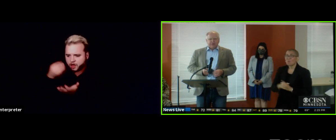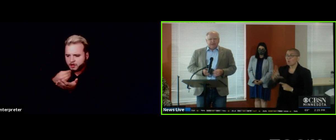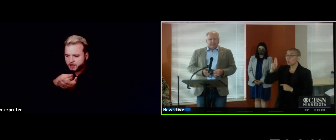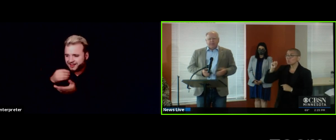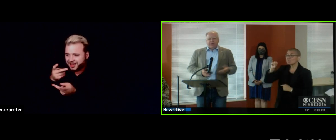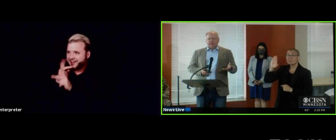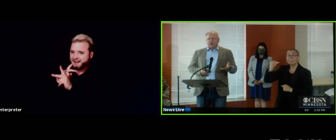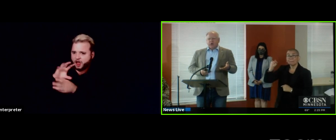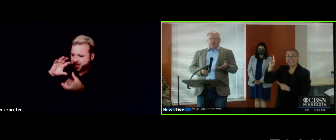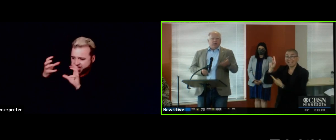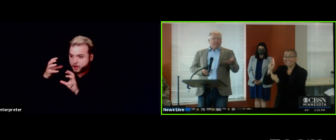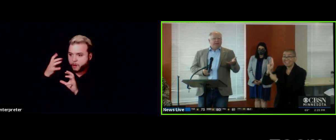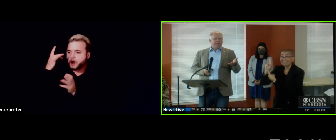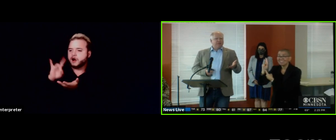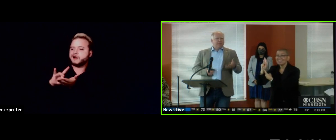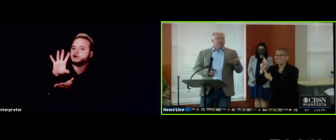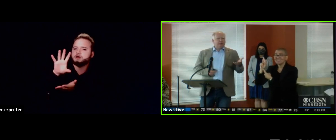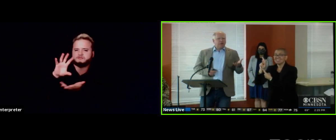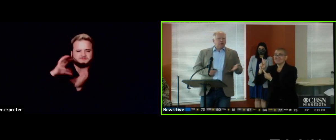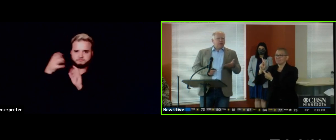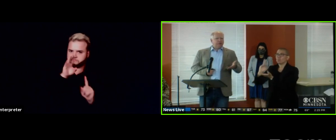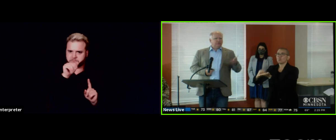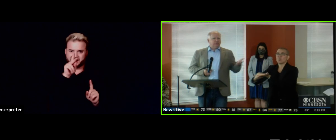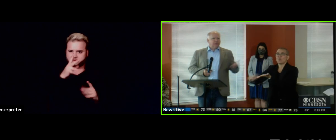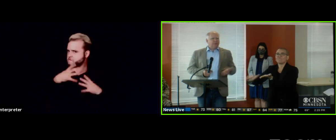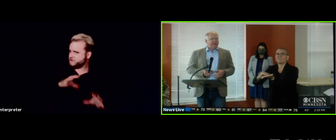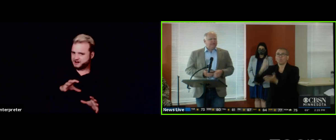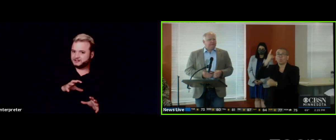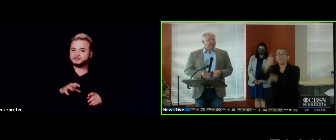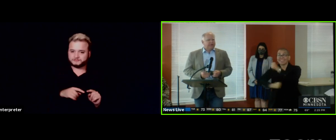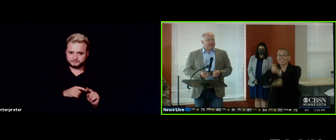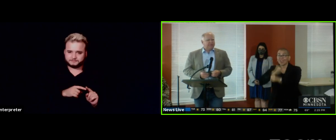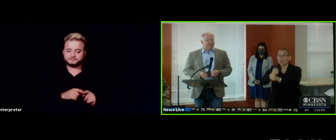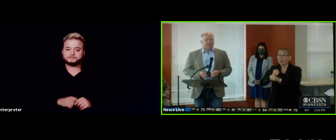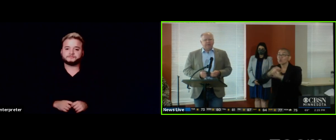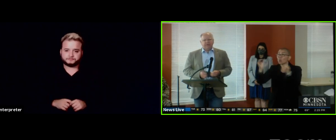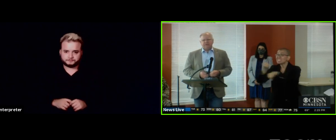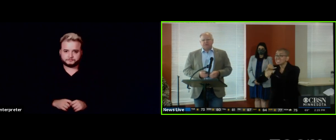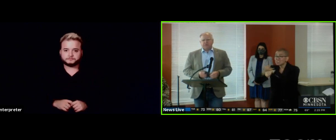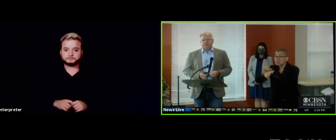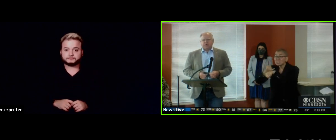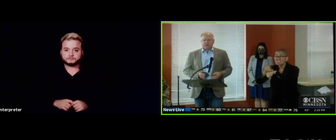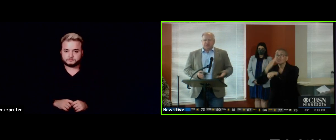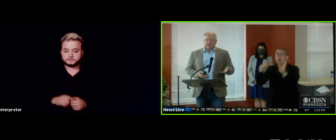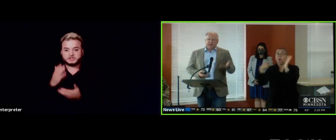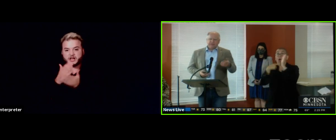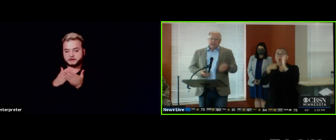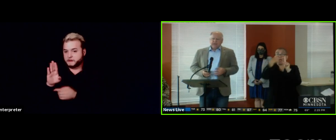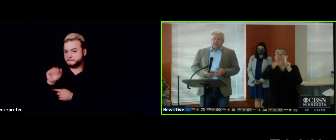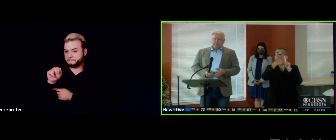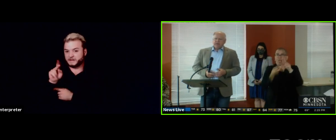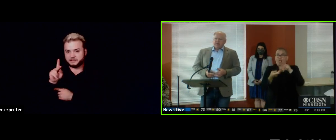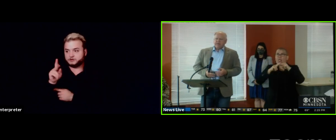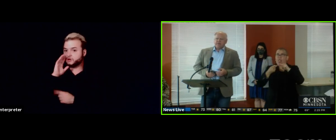forbearance on payments for up to a year with no interest or no penalties to try and keep people in there. That's just really smart stuff and there'll be a little bit of a tweak